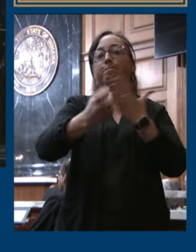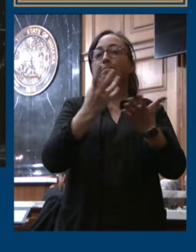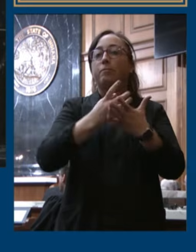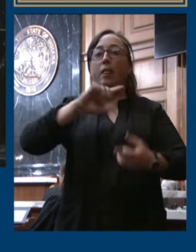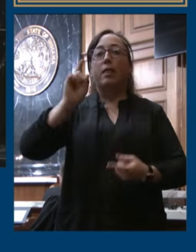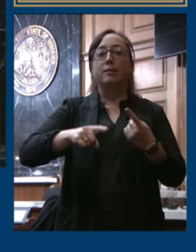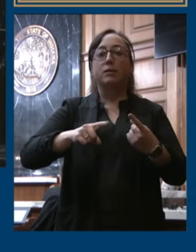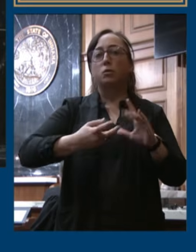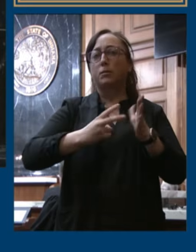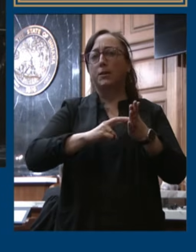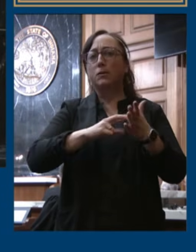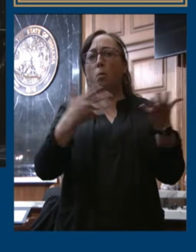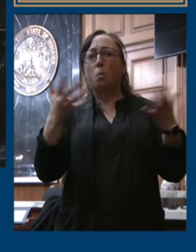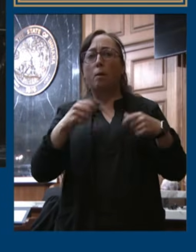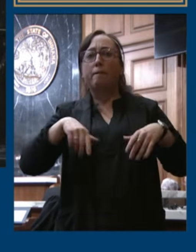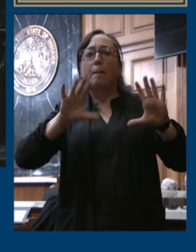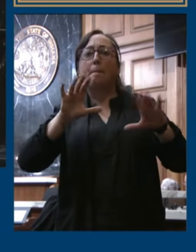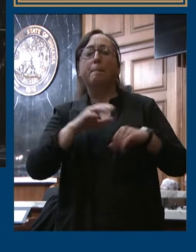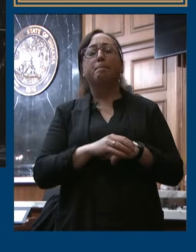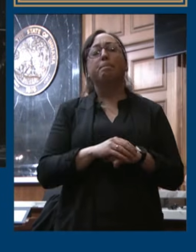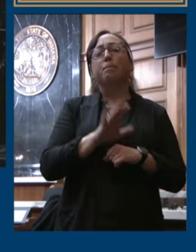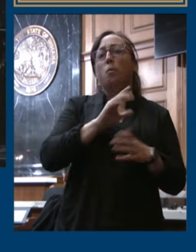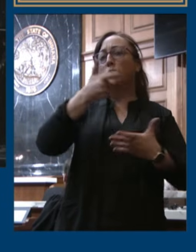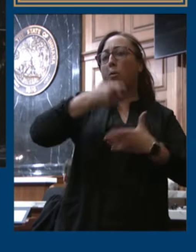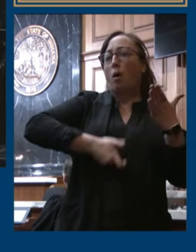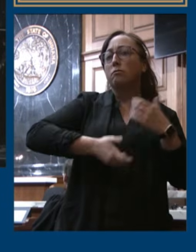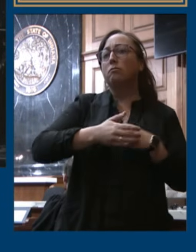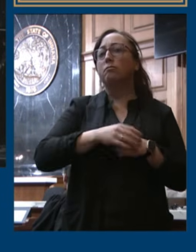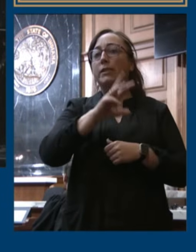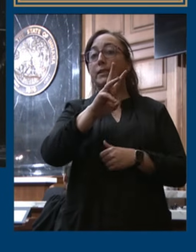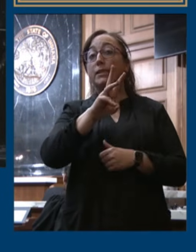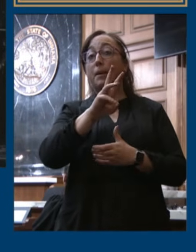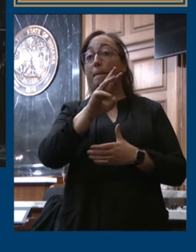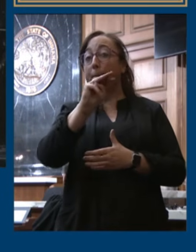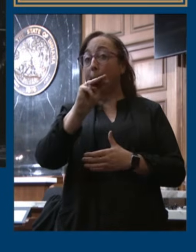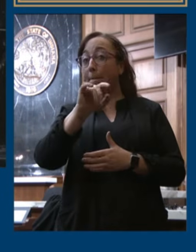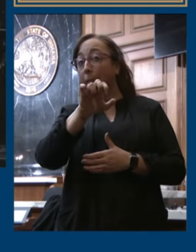IT'S NEARLY $6 MILLION SAVINGS, YES SAVINGS, FOR CASS